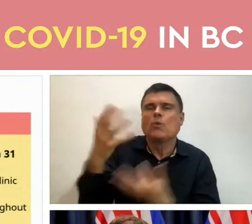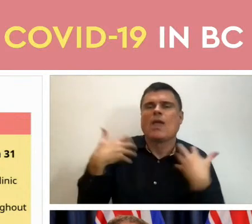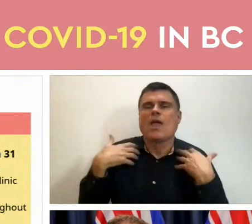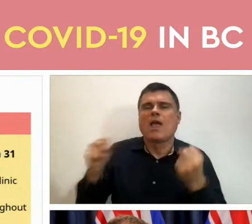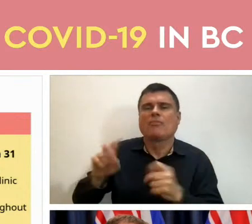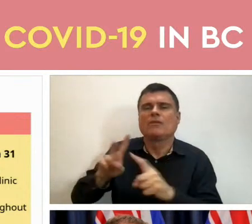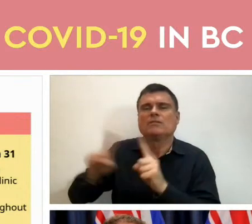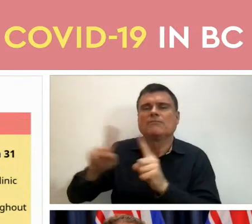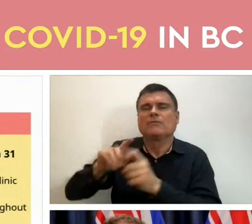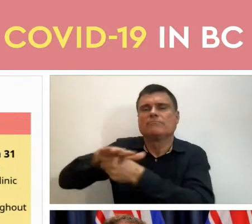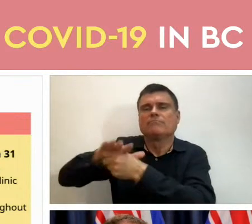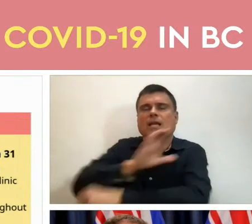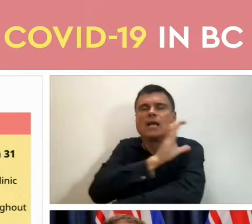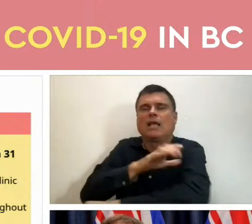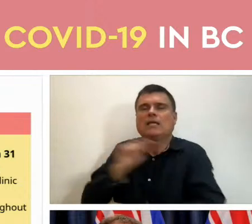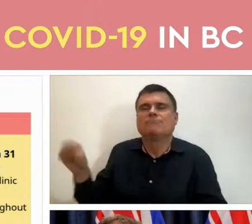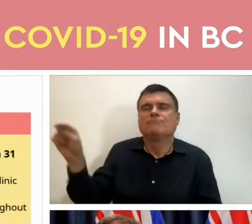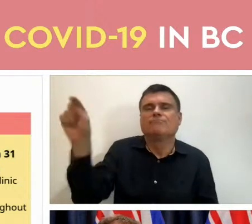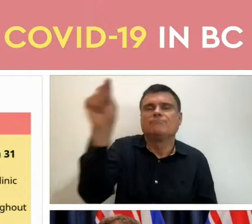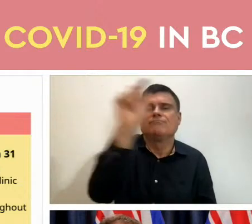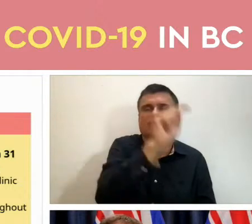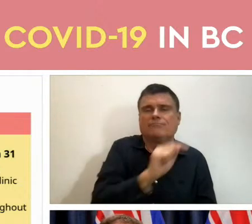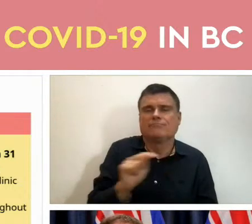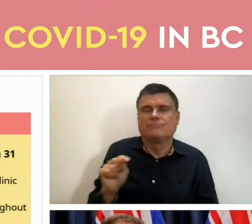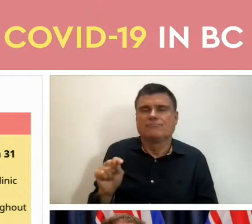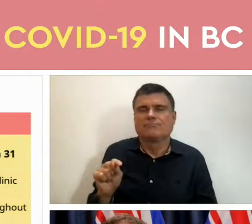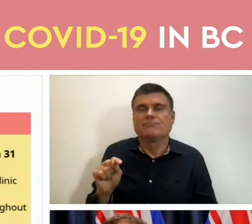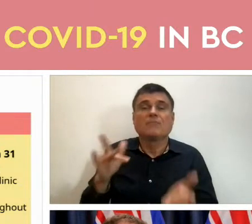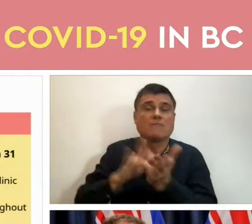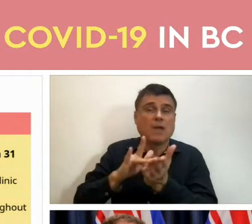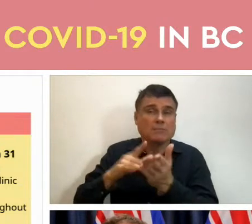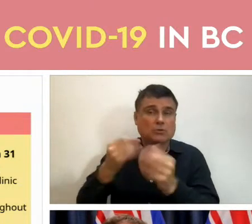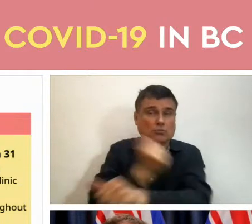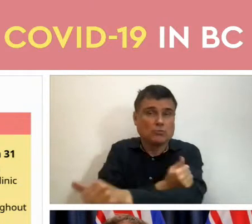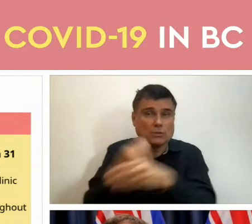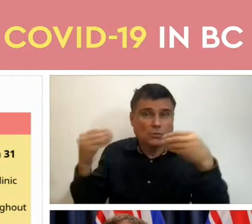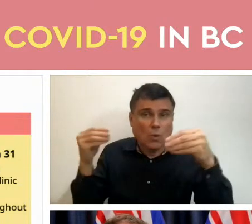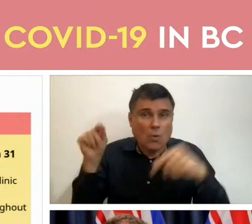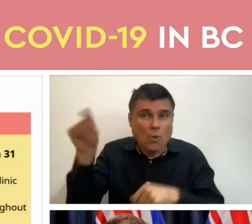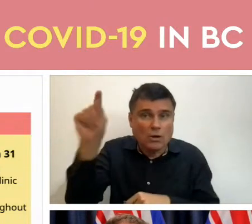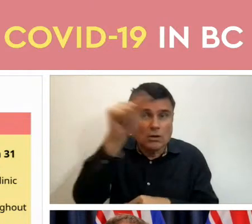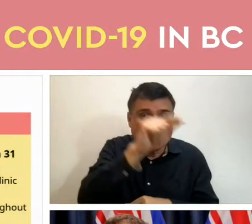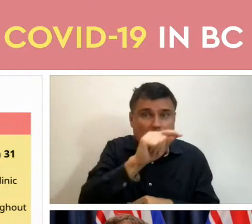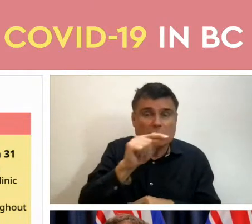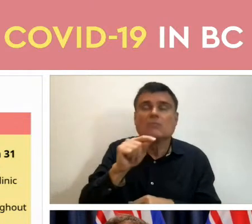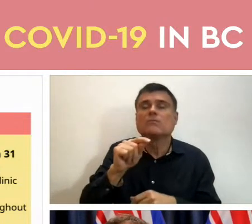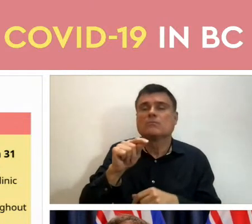In addition, pharmacy capacity will increase throughout January as the ramp up there continues.